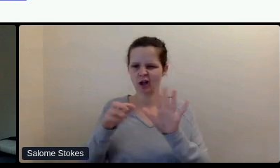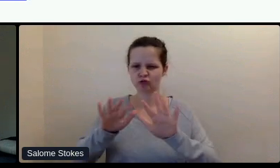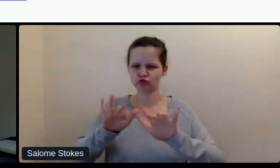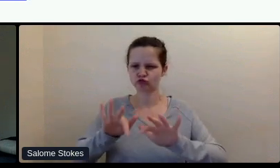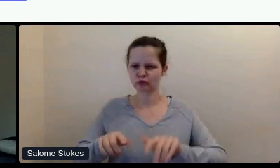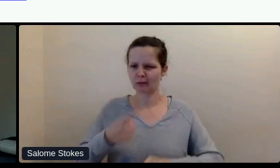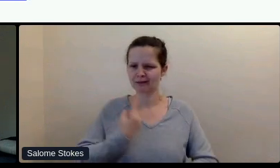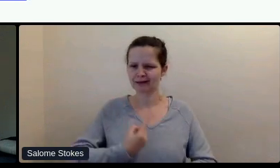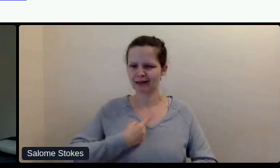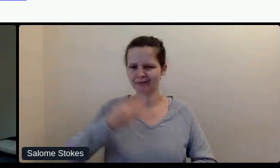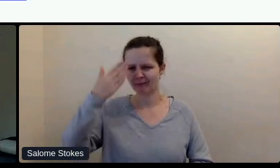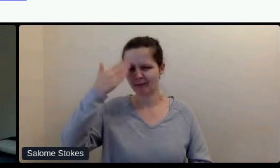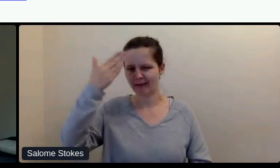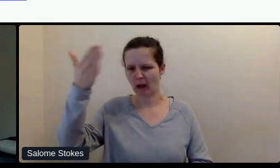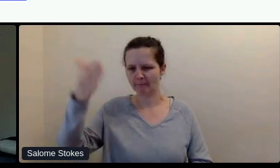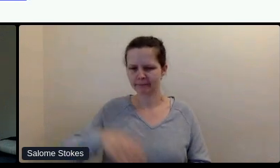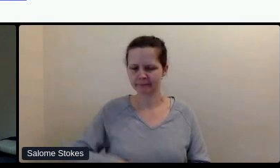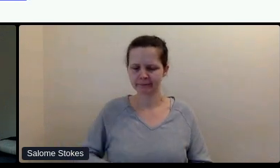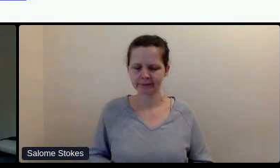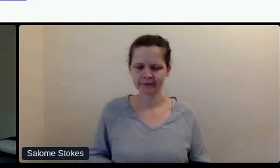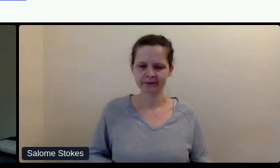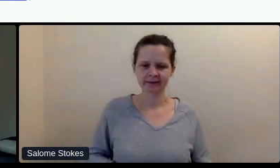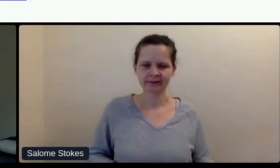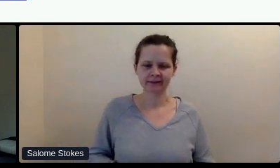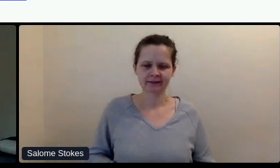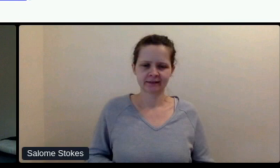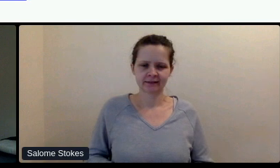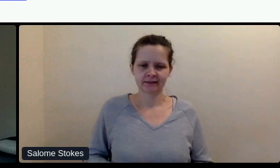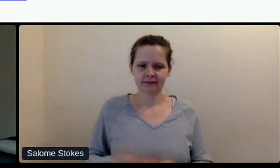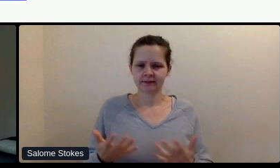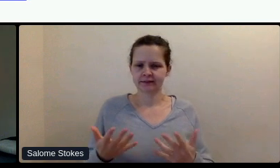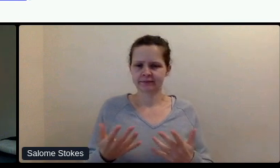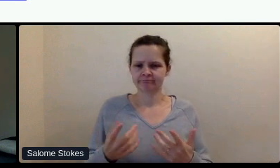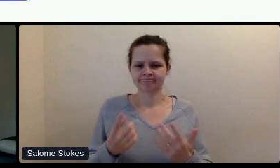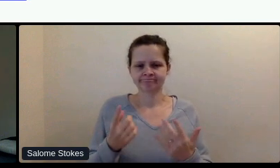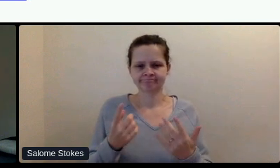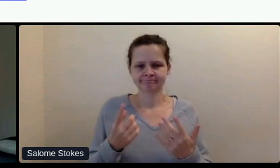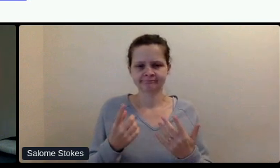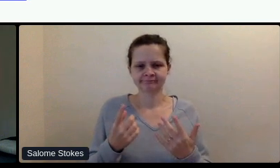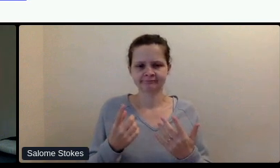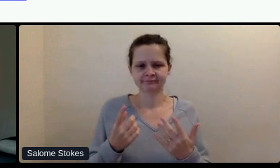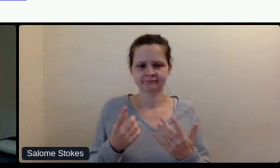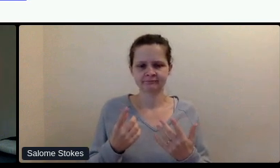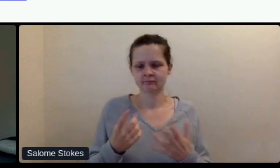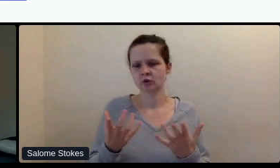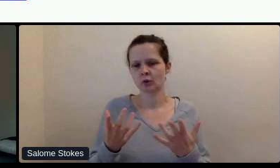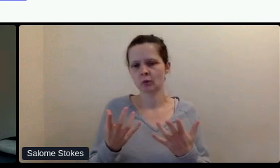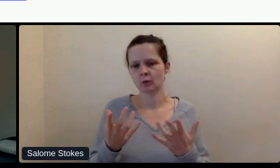So I think one thing that you know as we say keeping names out to protect the guilty but